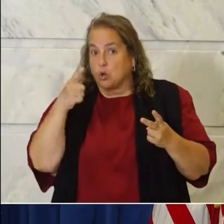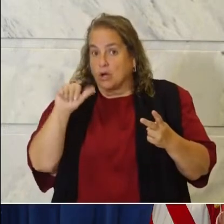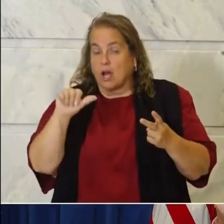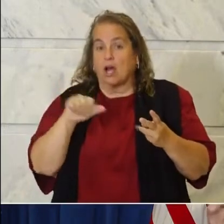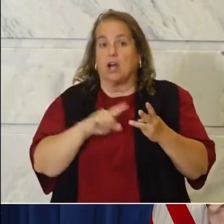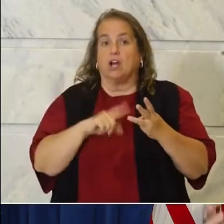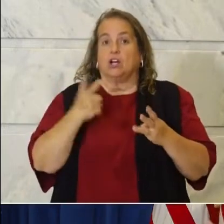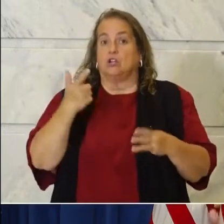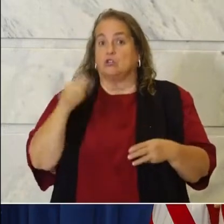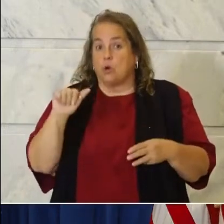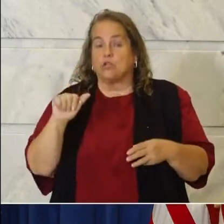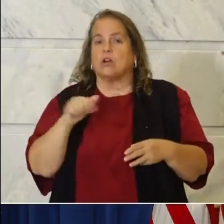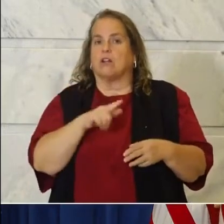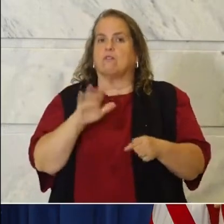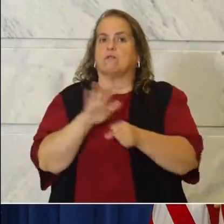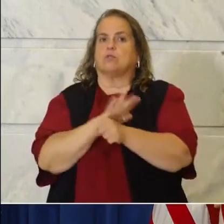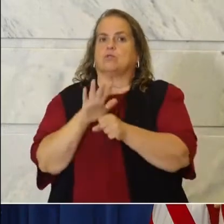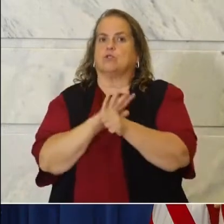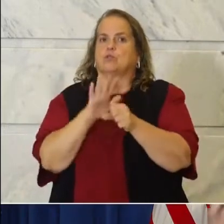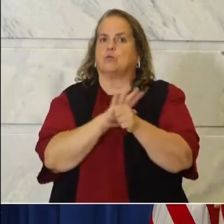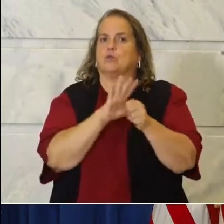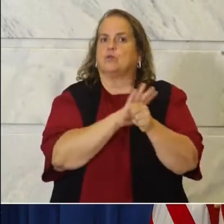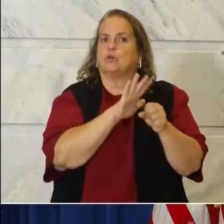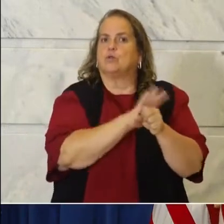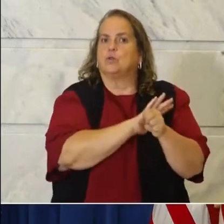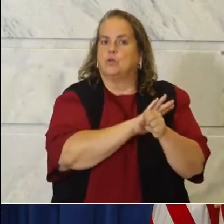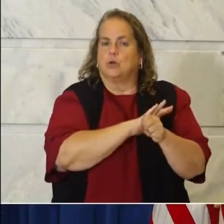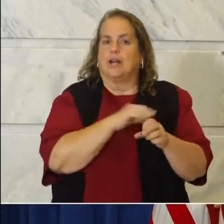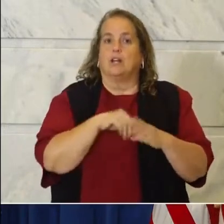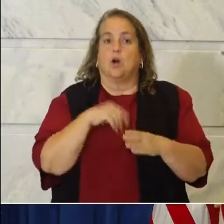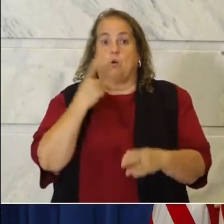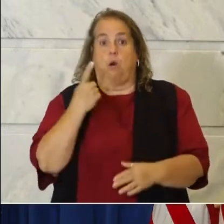way have apparently, in at least one hospital received transfers from those